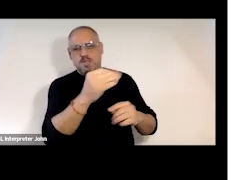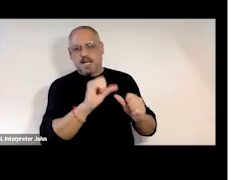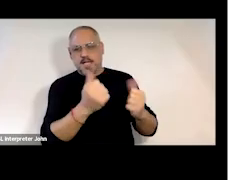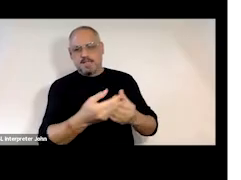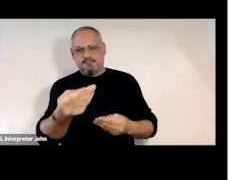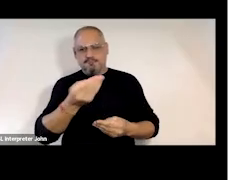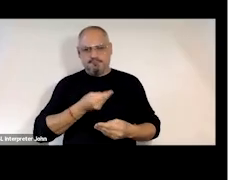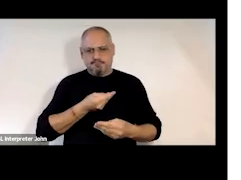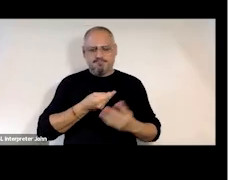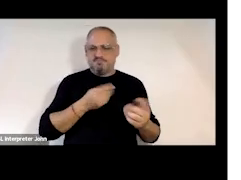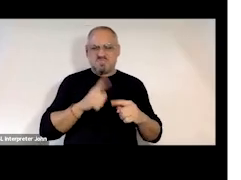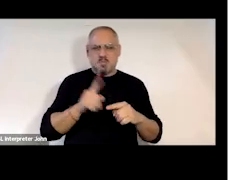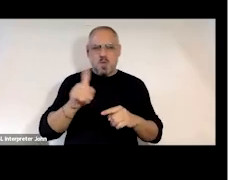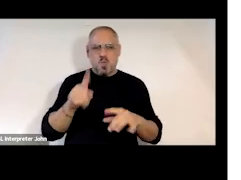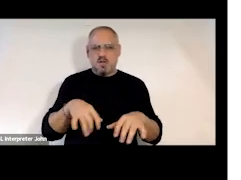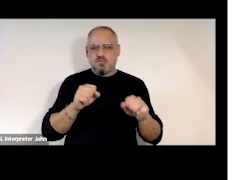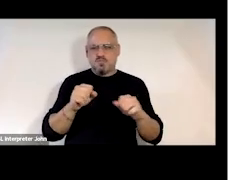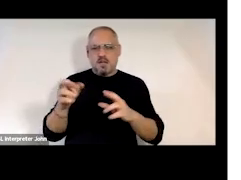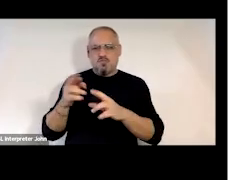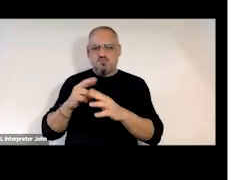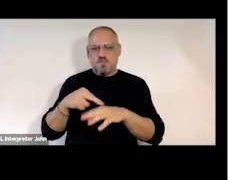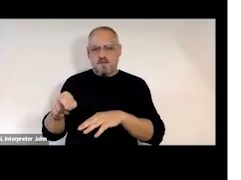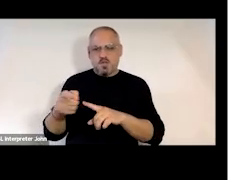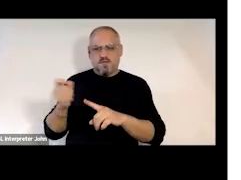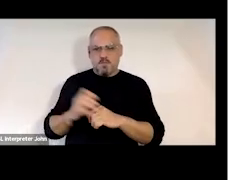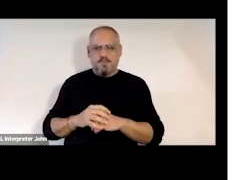depending on where you take referrals from as a SOAR provider.